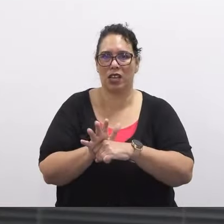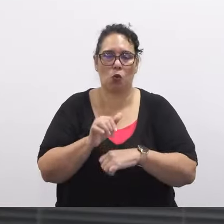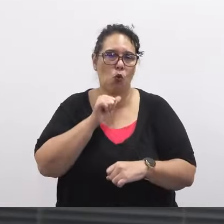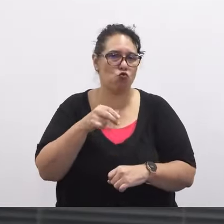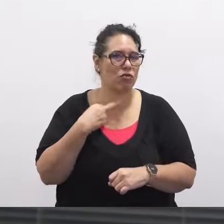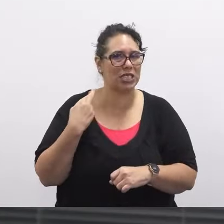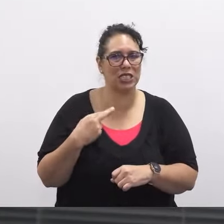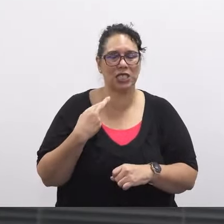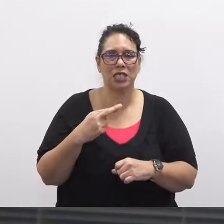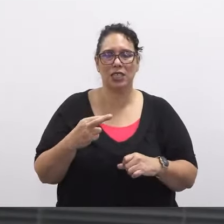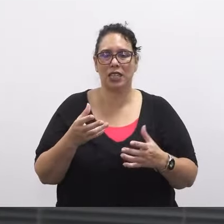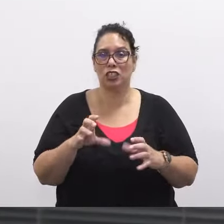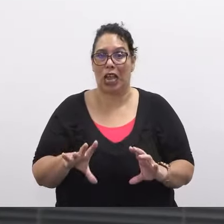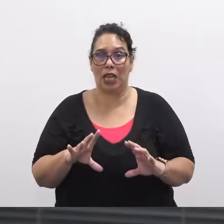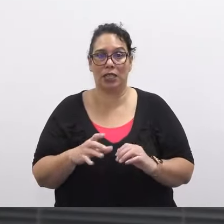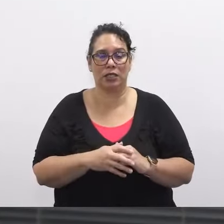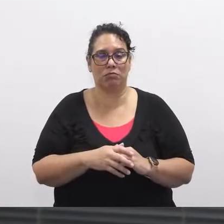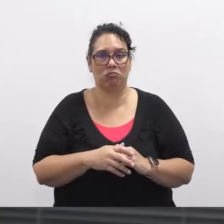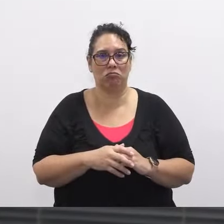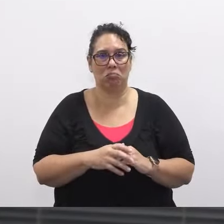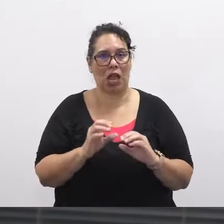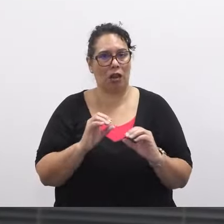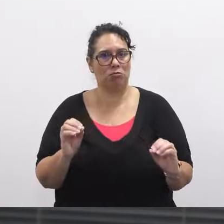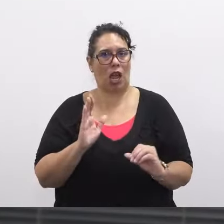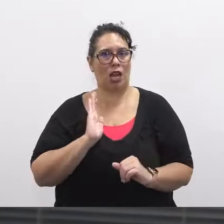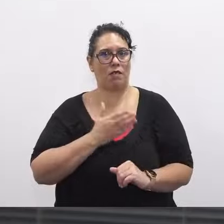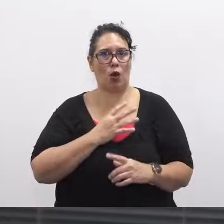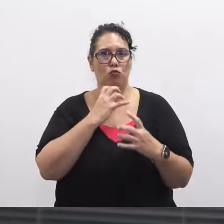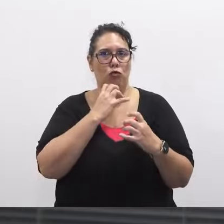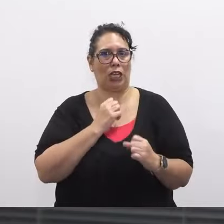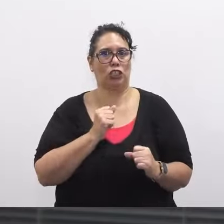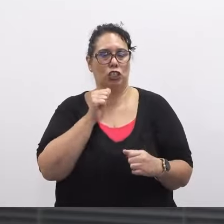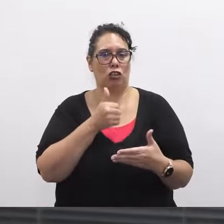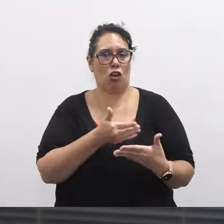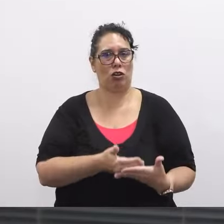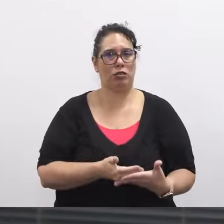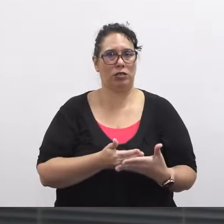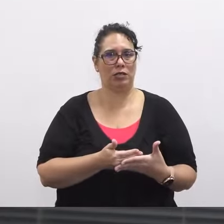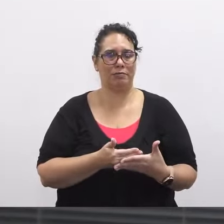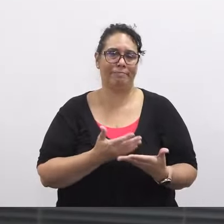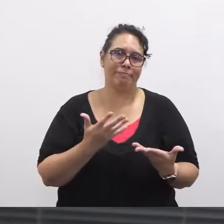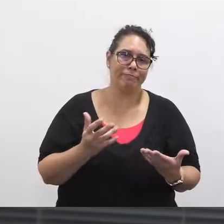that we are certainly not any of our precious daughters might be one of the unlucky ones.